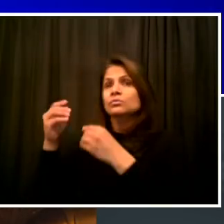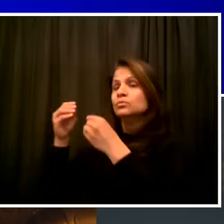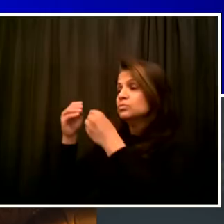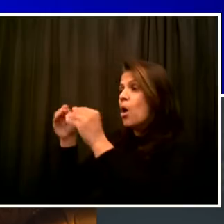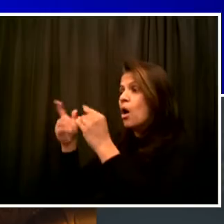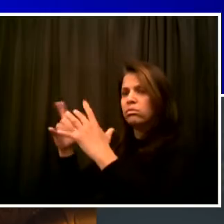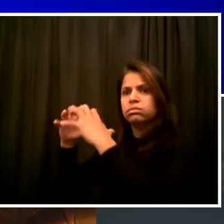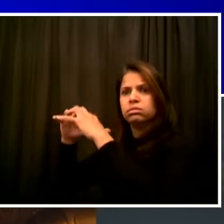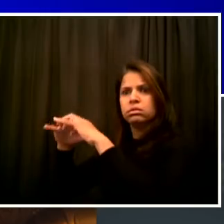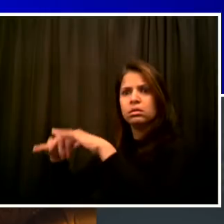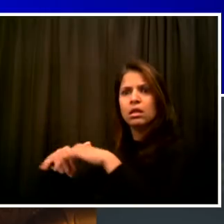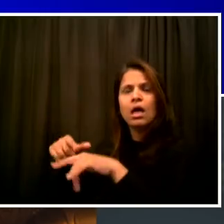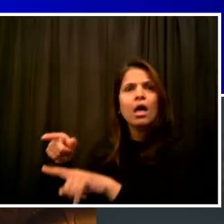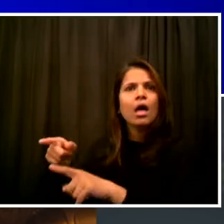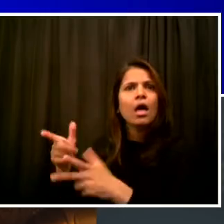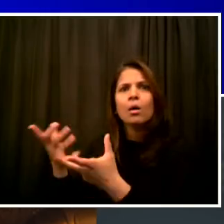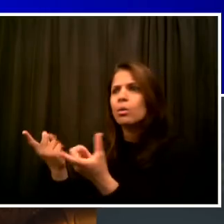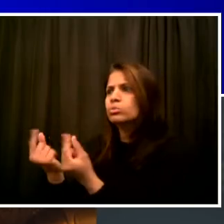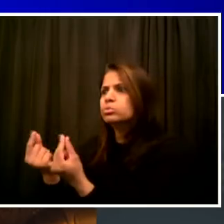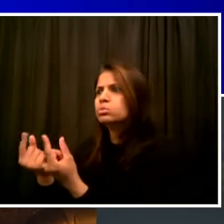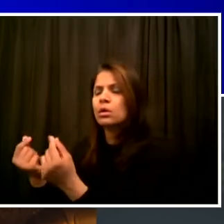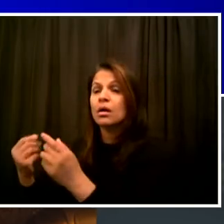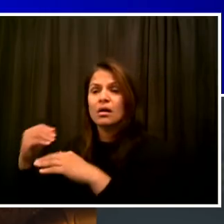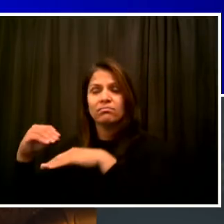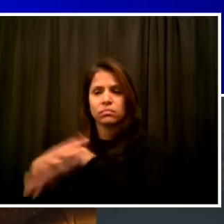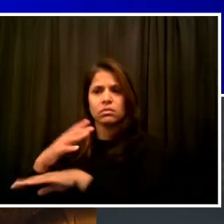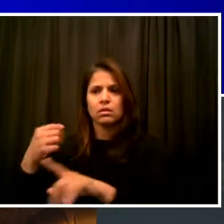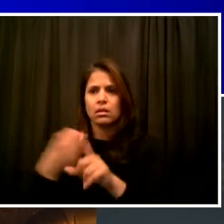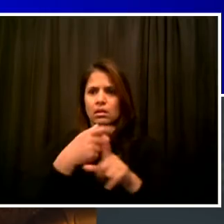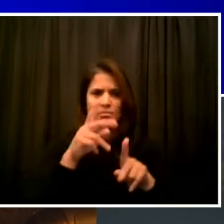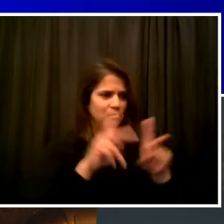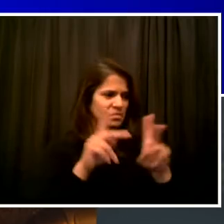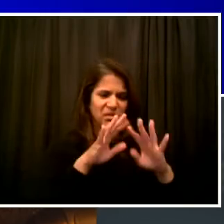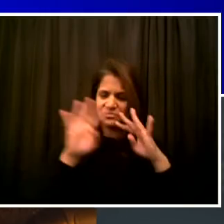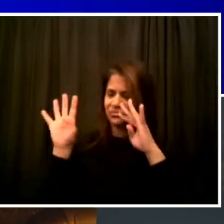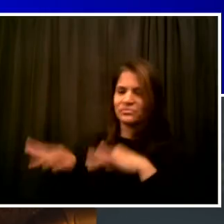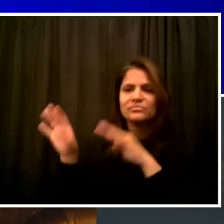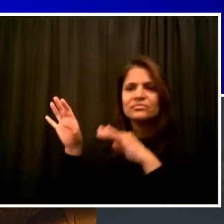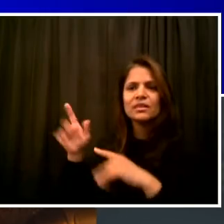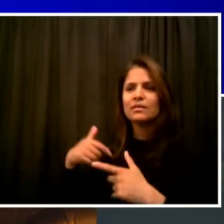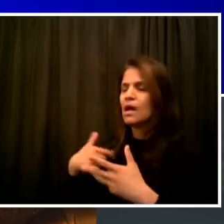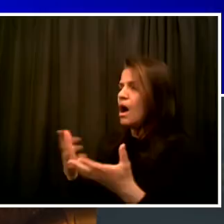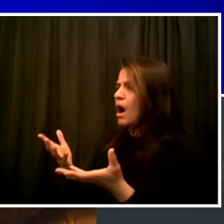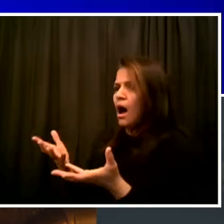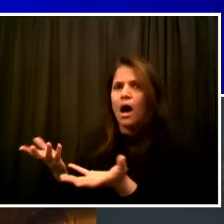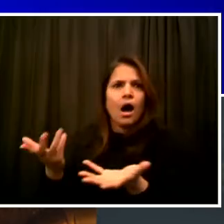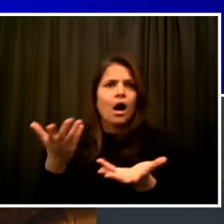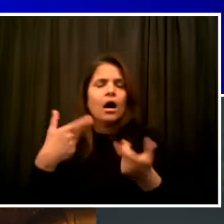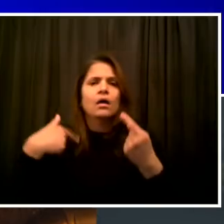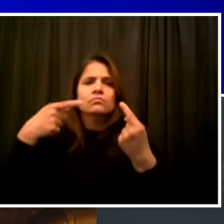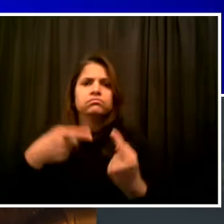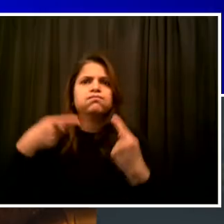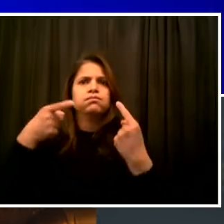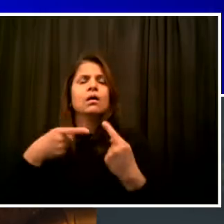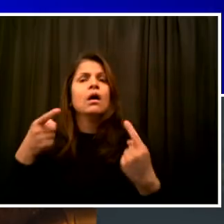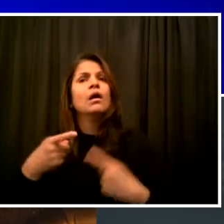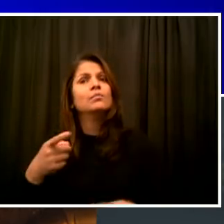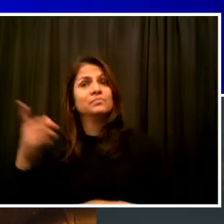OF FEARS TH AT EOPPLE HAD, UNFORTUNATELY FEARS STOKED BY MISUNDERSTANDIGN AND BIAS THAT